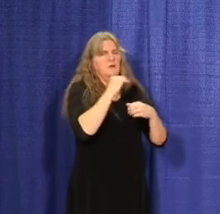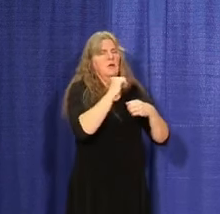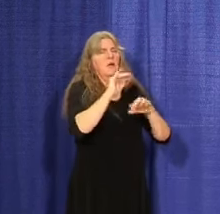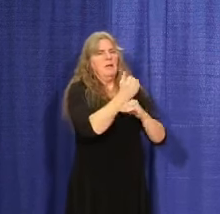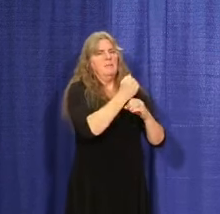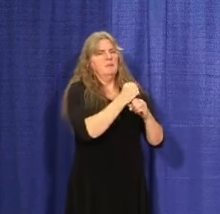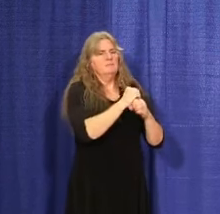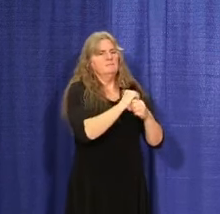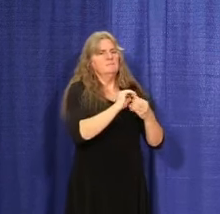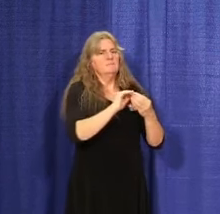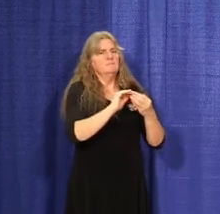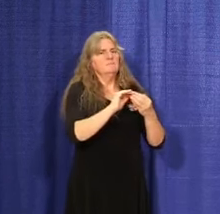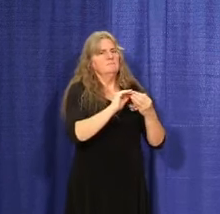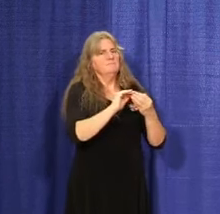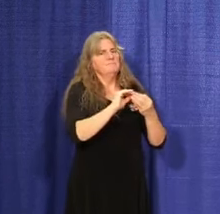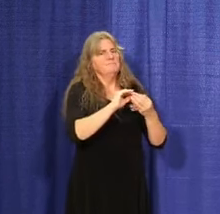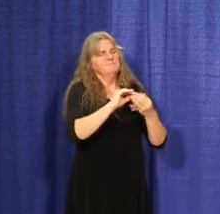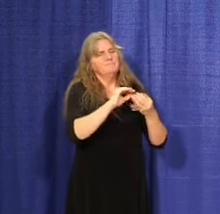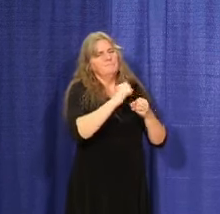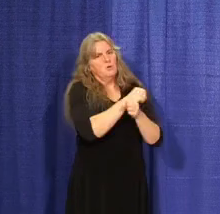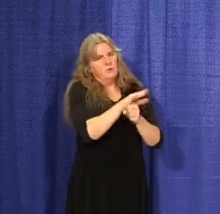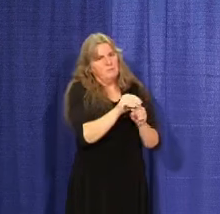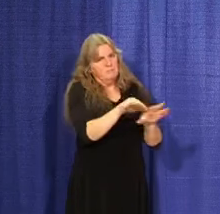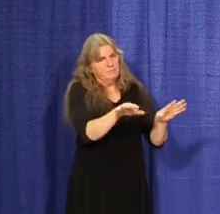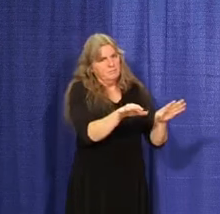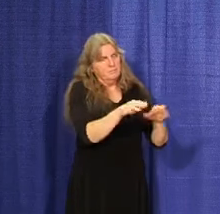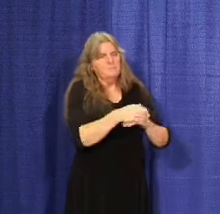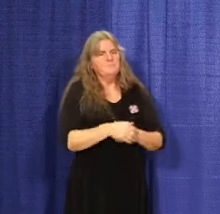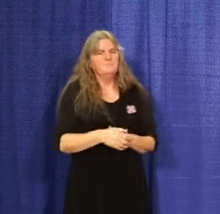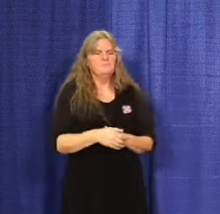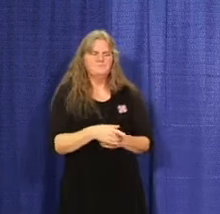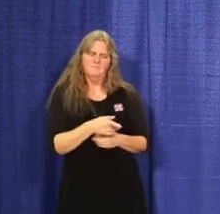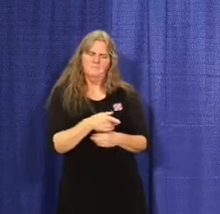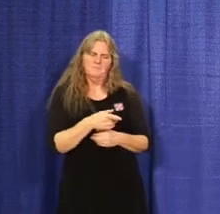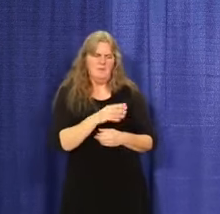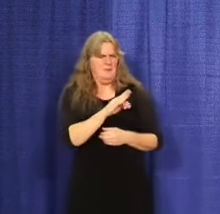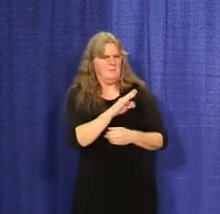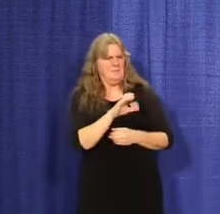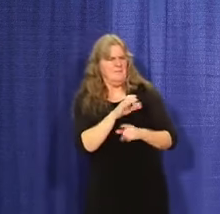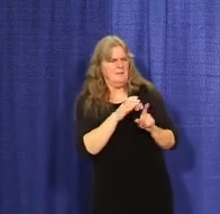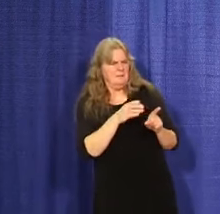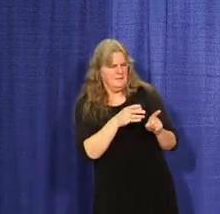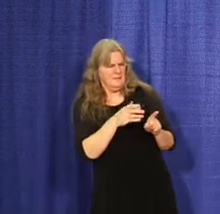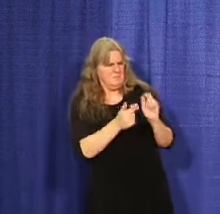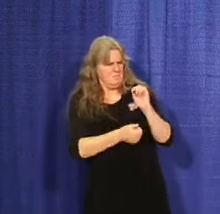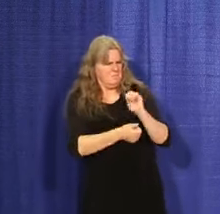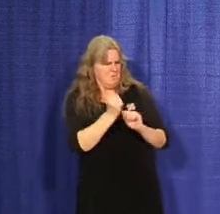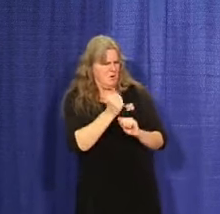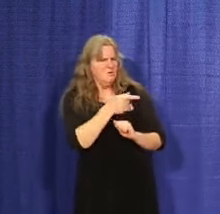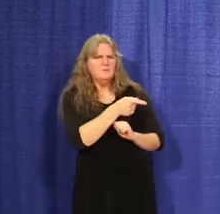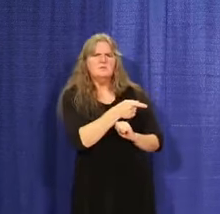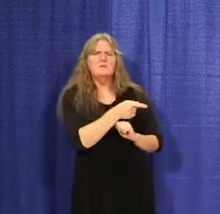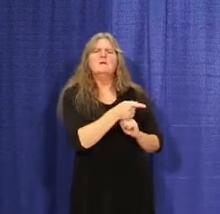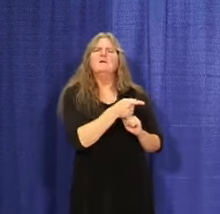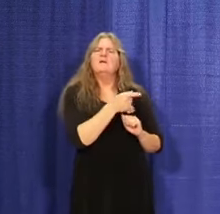Some of the indicators from BC that are reassuring or that the majority of cases can still traced back to known cases or